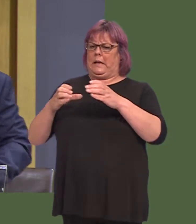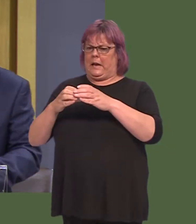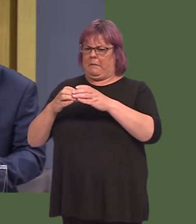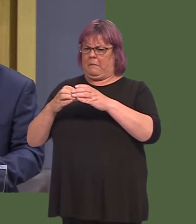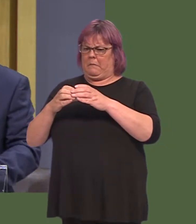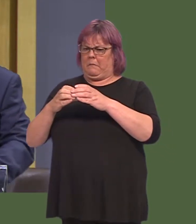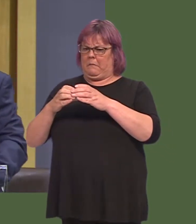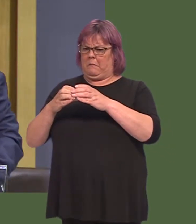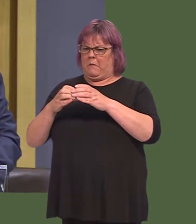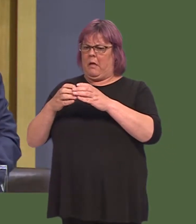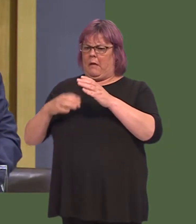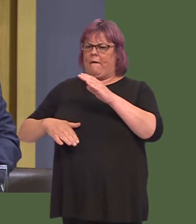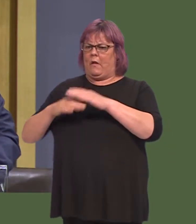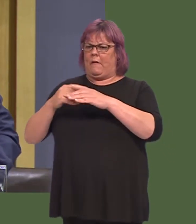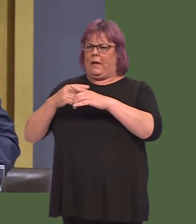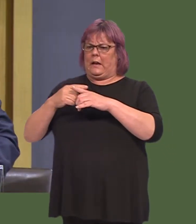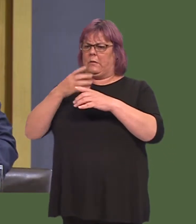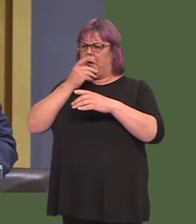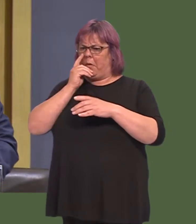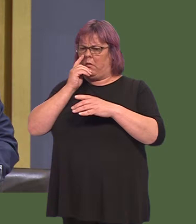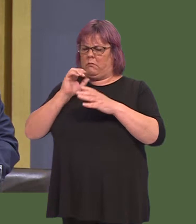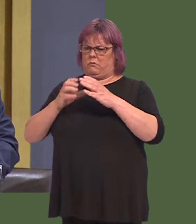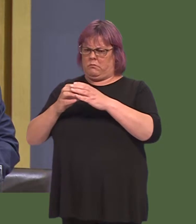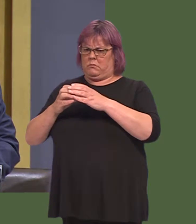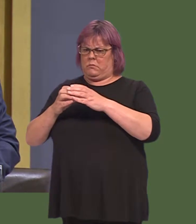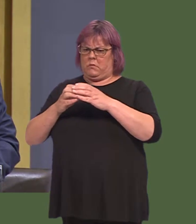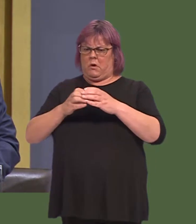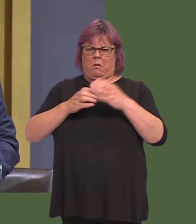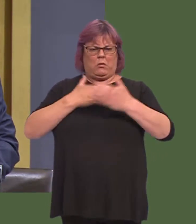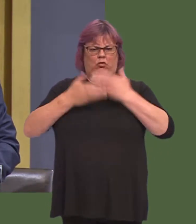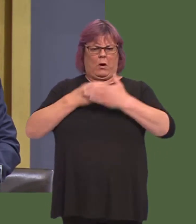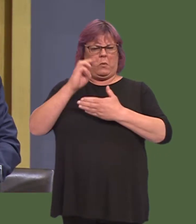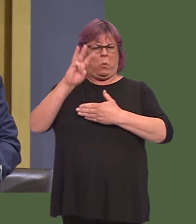playing under the English flag, three lions on the shirt, can be described as Welsh.